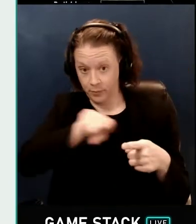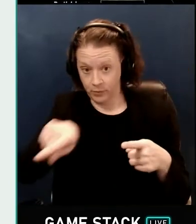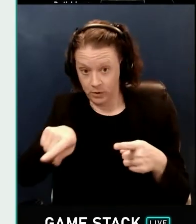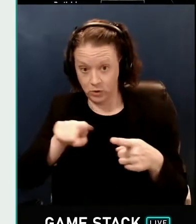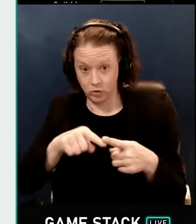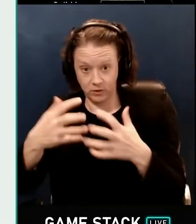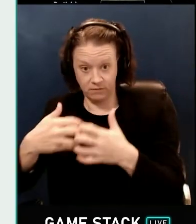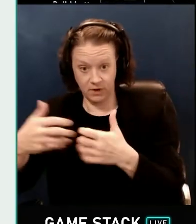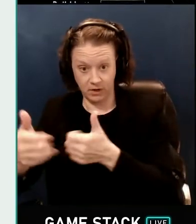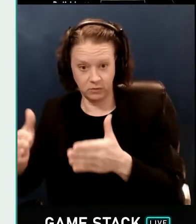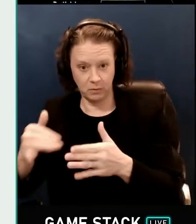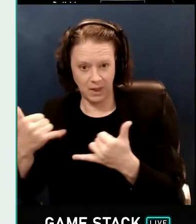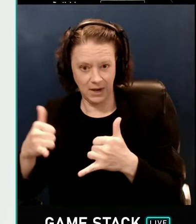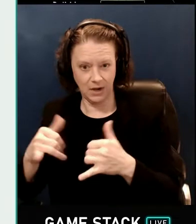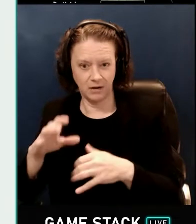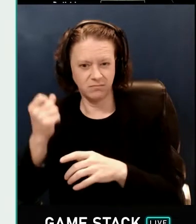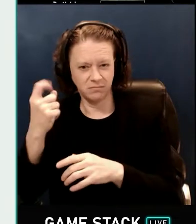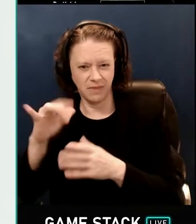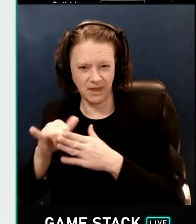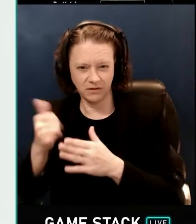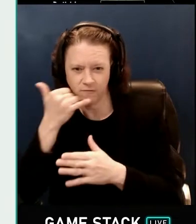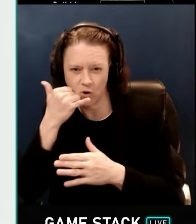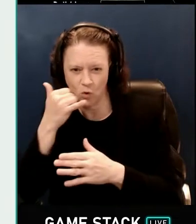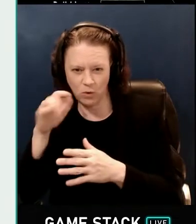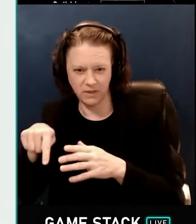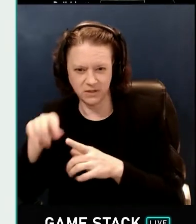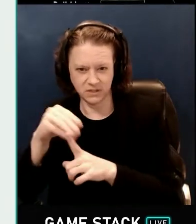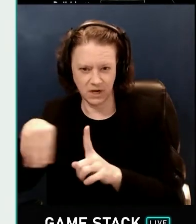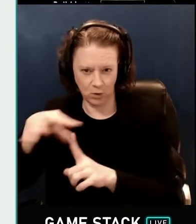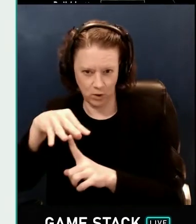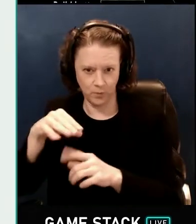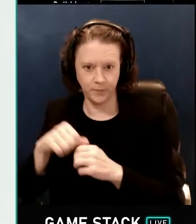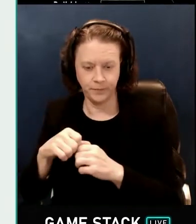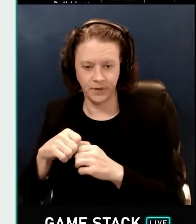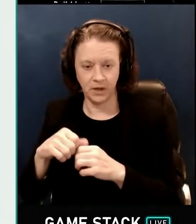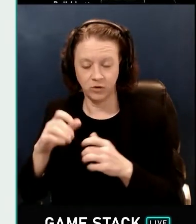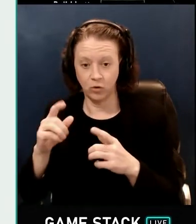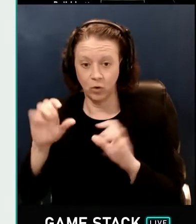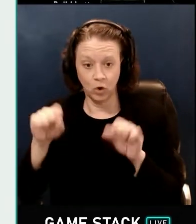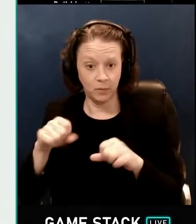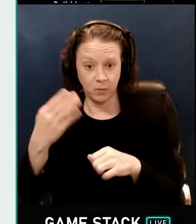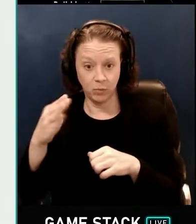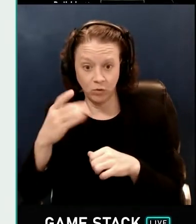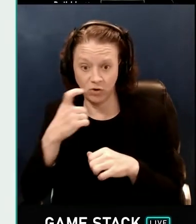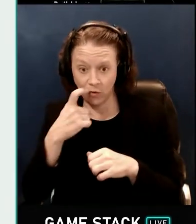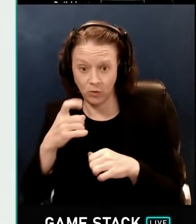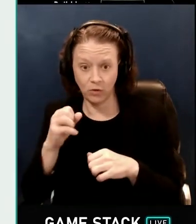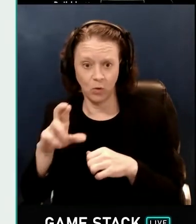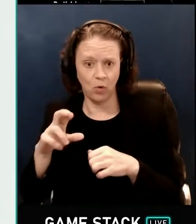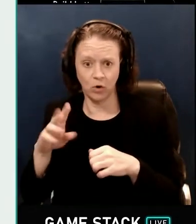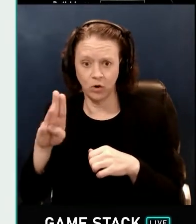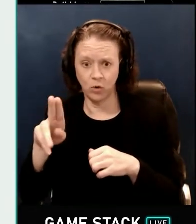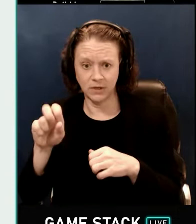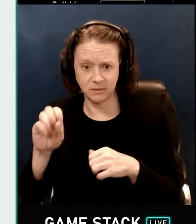playing on. Here, we're talking about a phone, so that could come over Bluetooth or USB or over a custom wireless protocol,